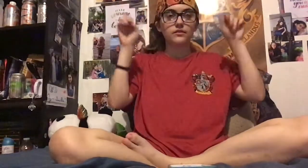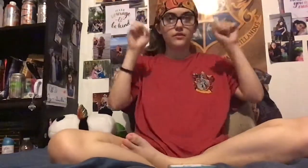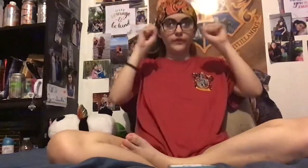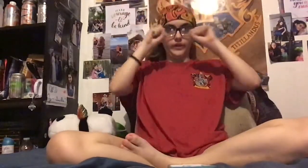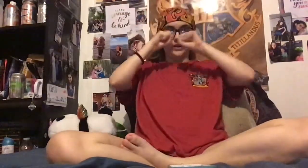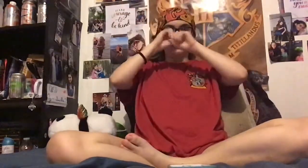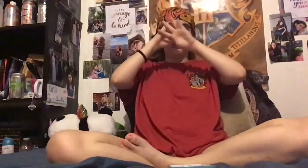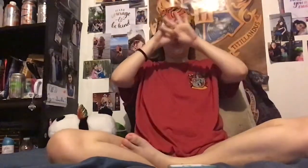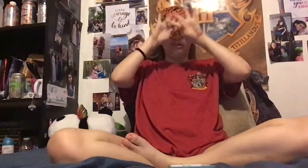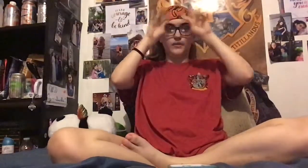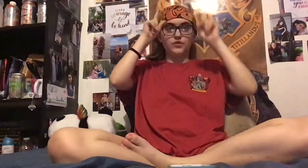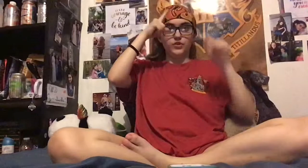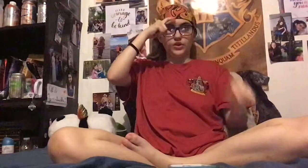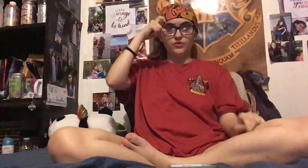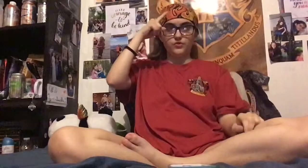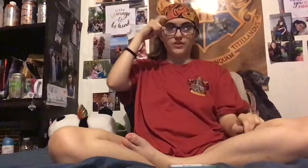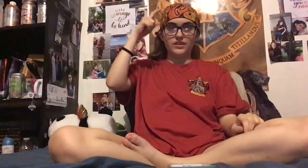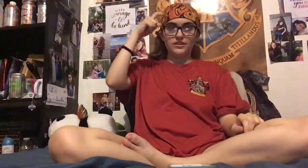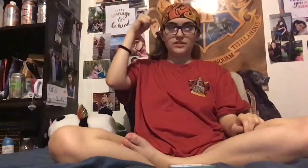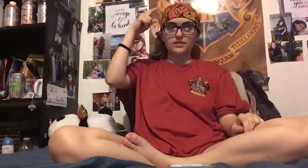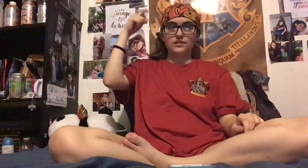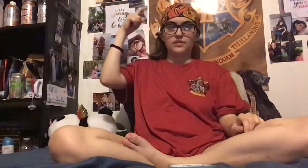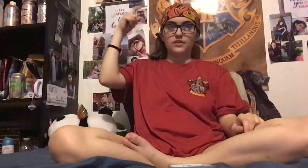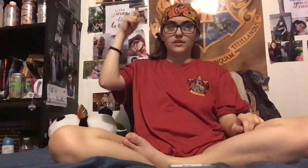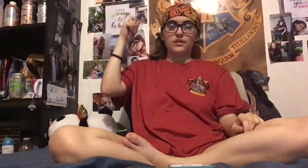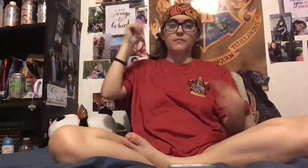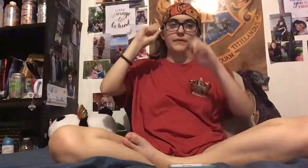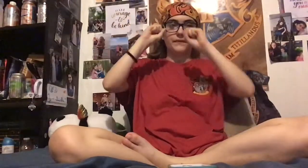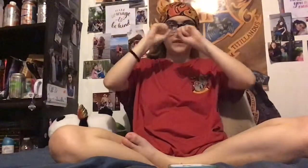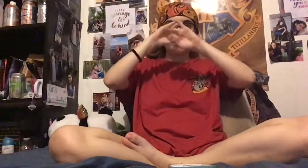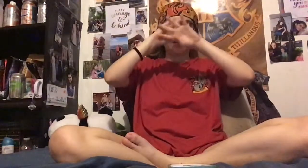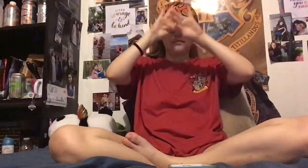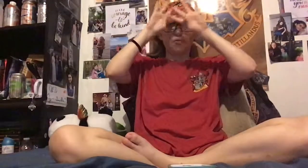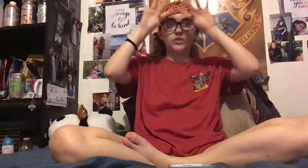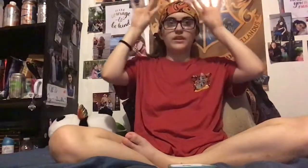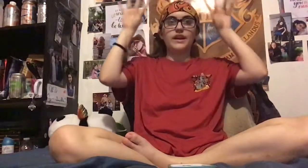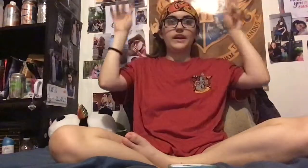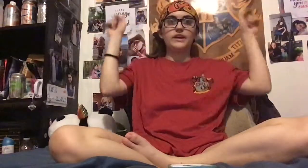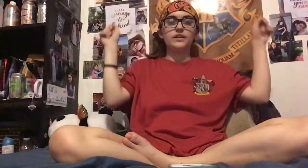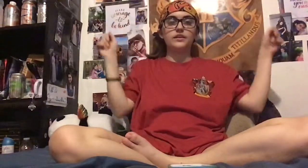Your head dreams you could also do this this is a little more like